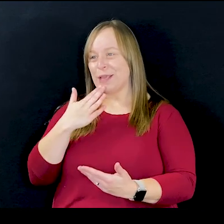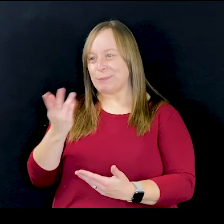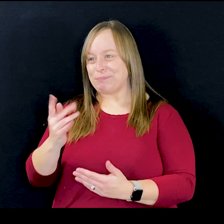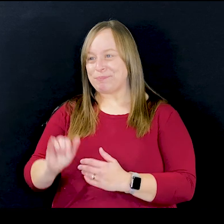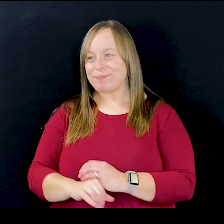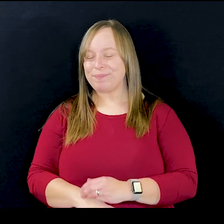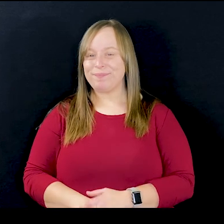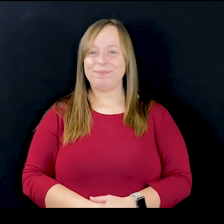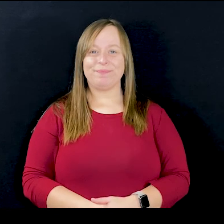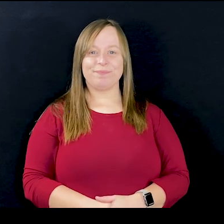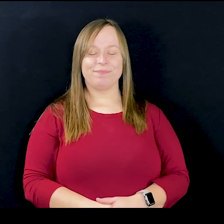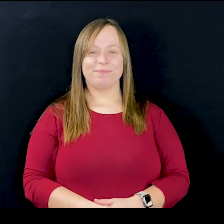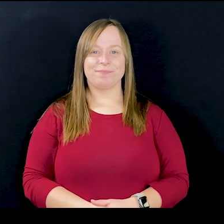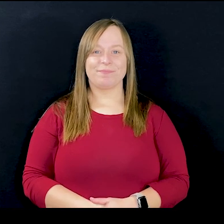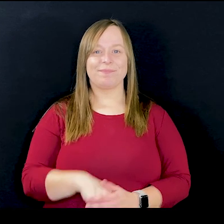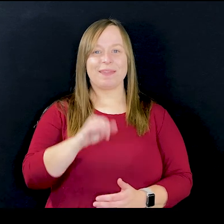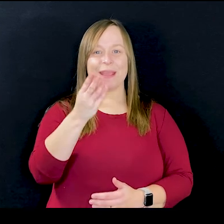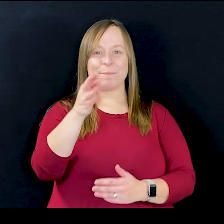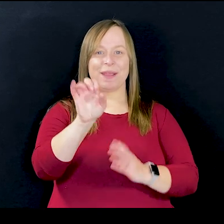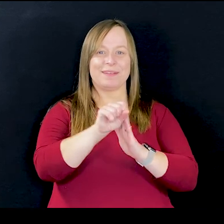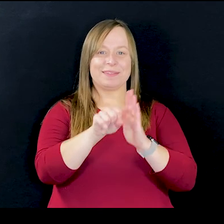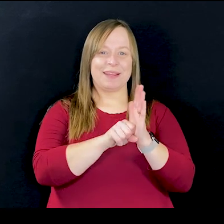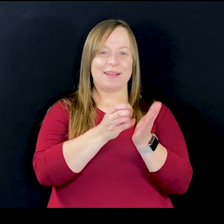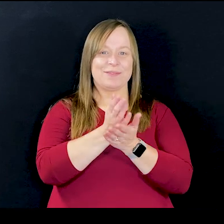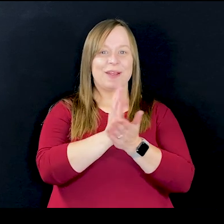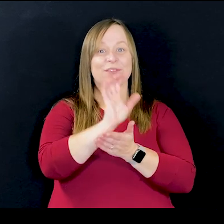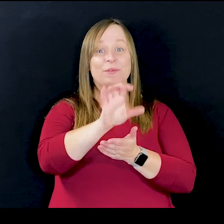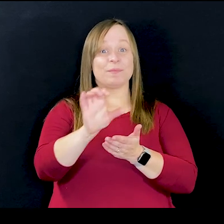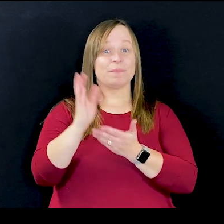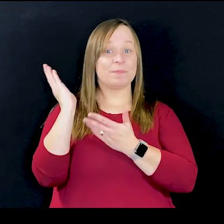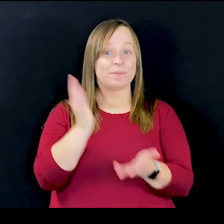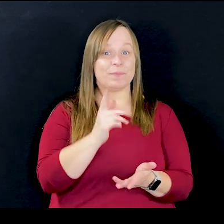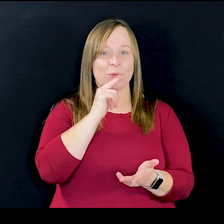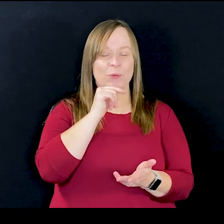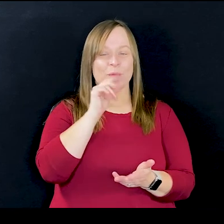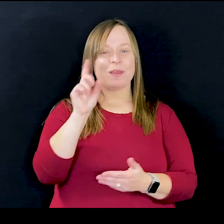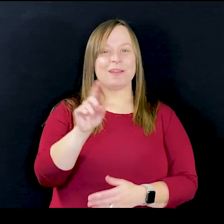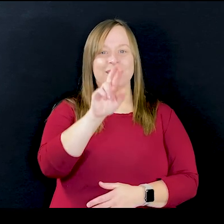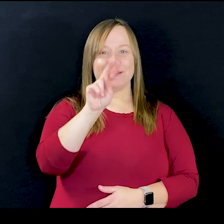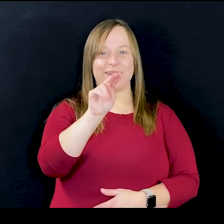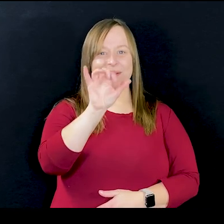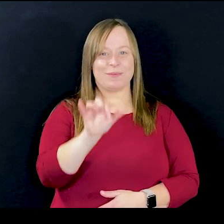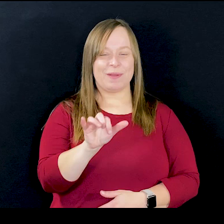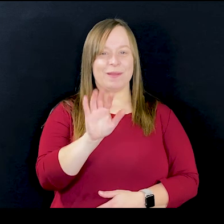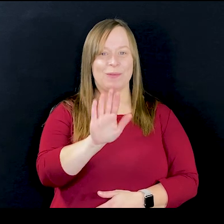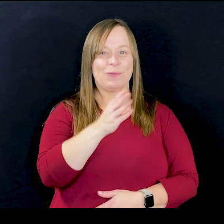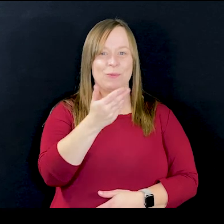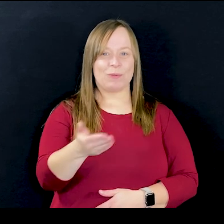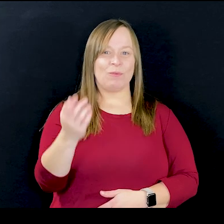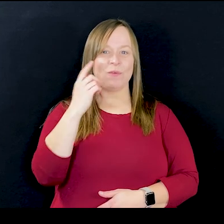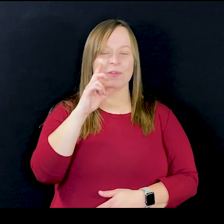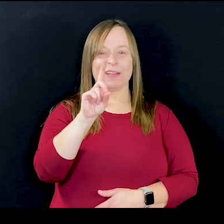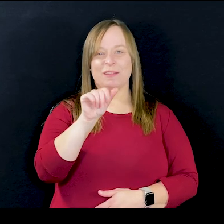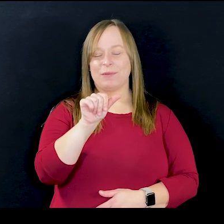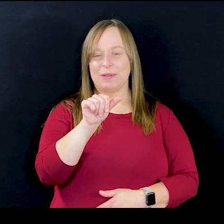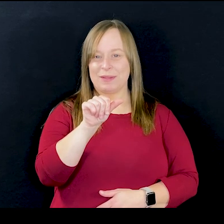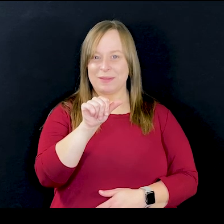So thank you. Empire State of Rights: Closed Captioned has been brought to you by Disability Rights New York.